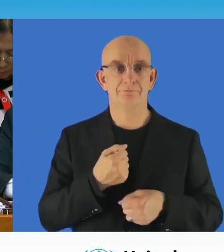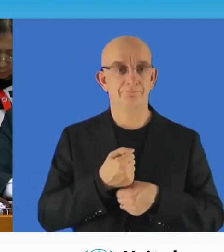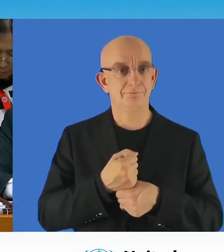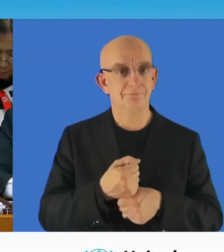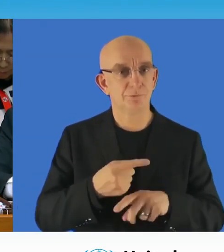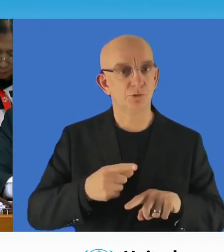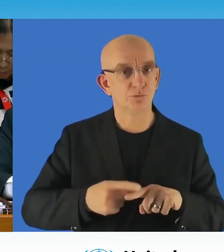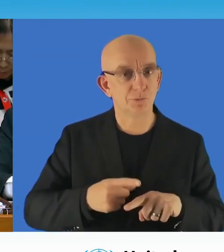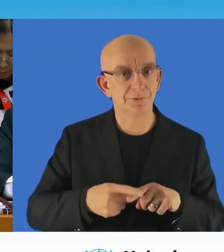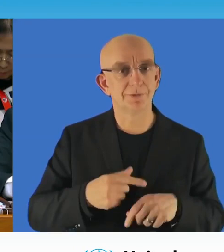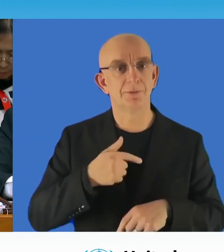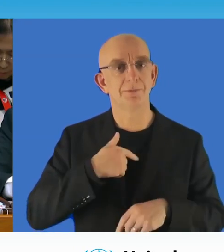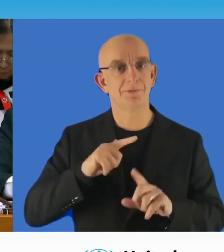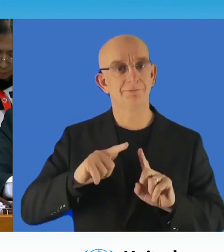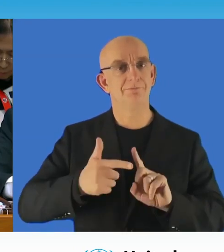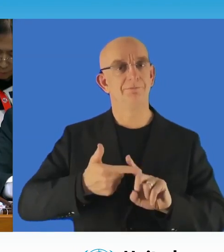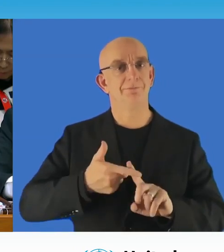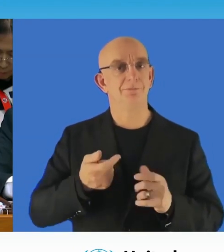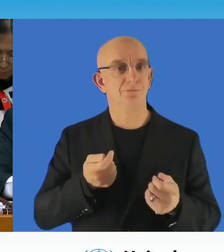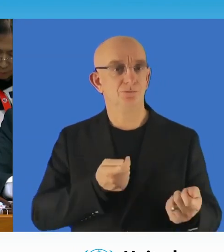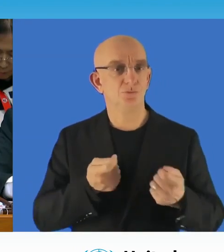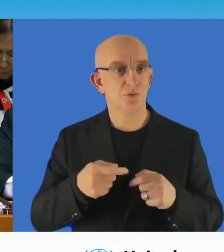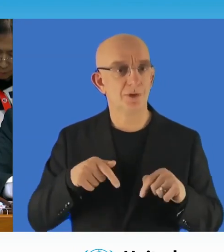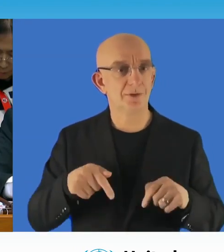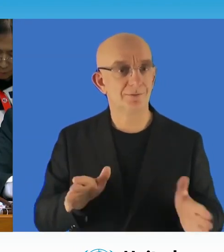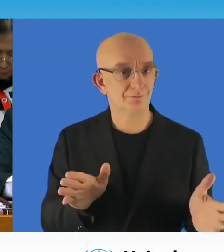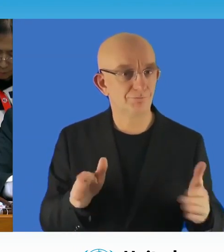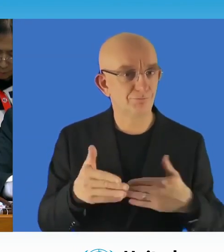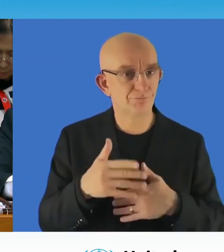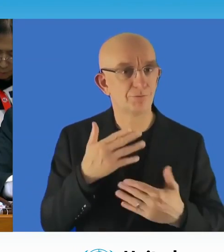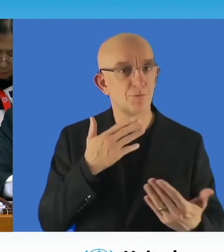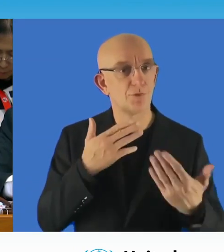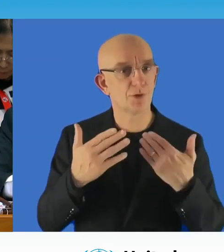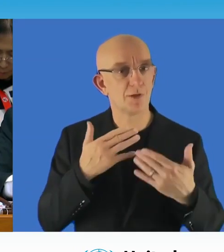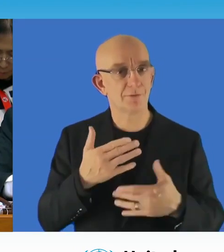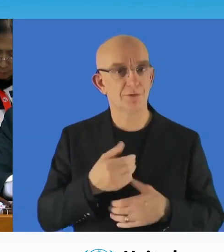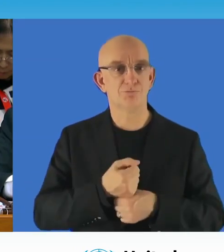rights of persons with disabilities is one of the most important international events